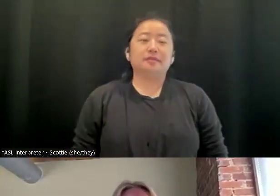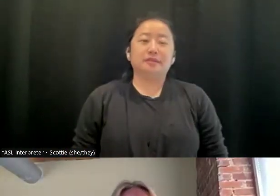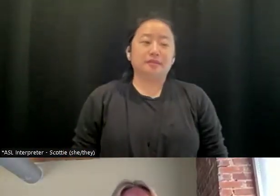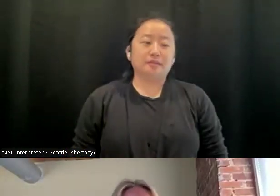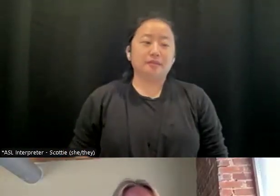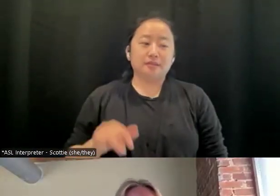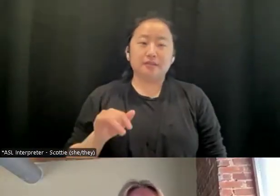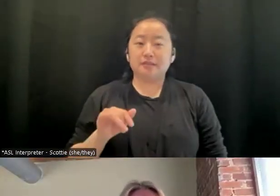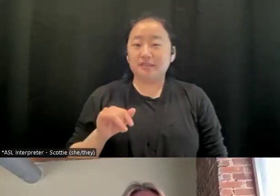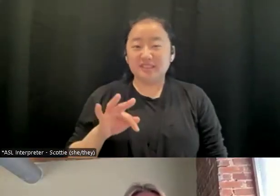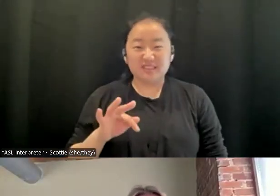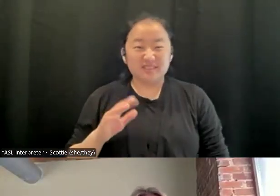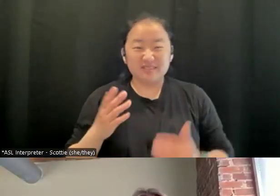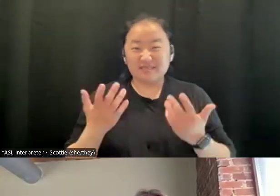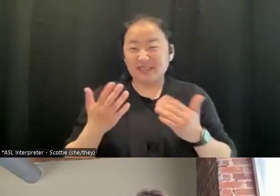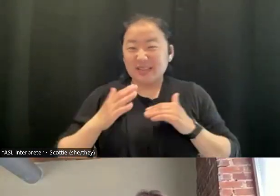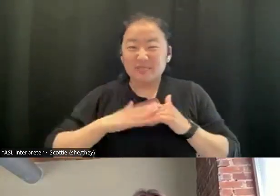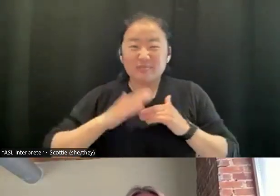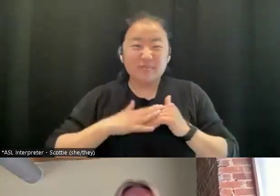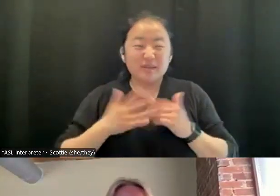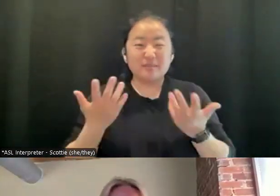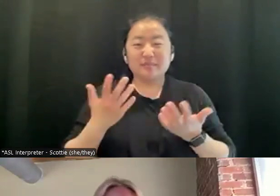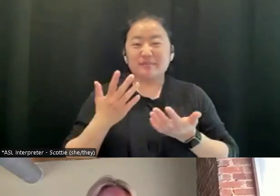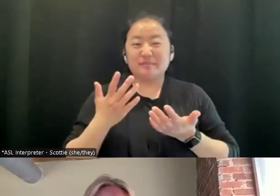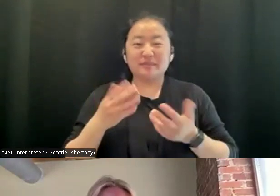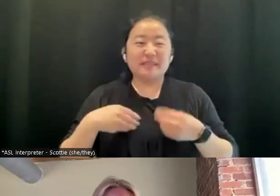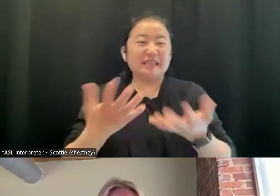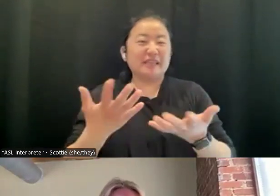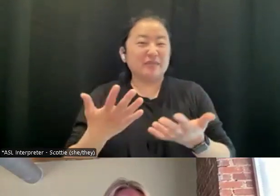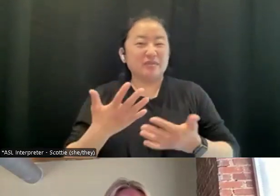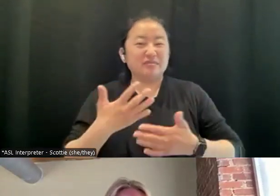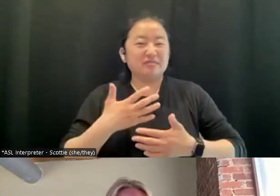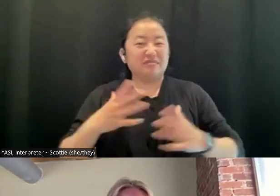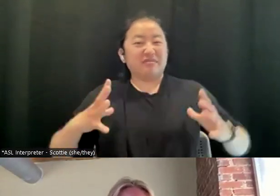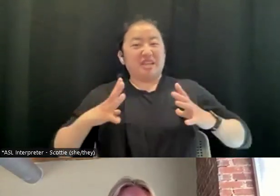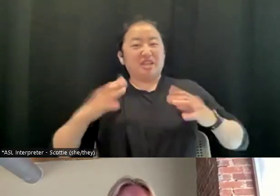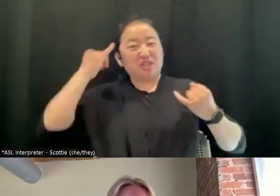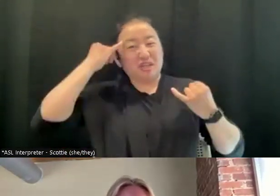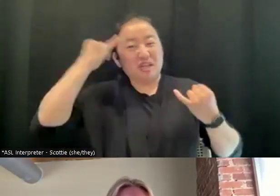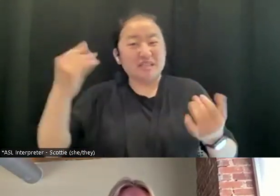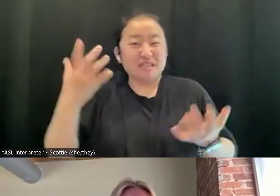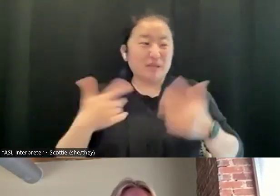webinar is going to maybe give you some vacation ideas for the summer or the future summer.